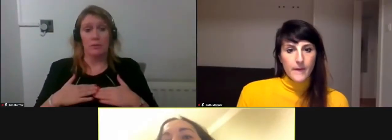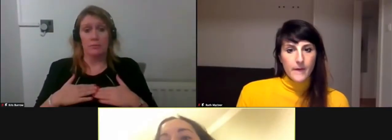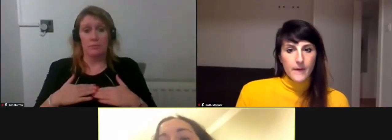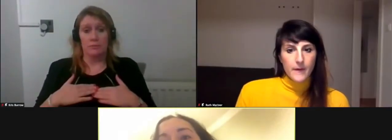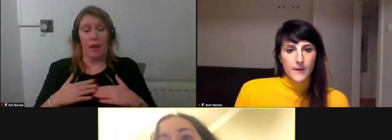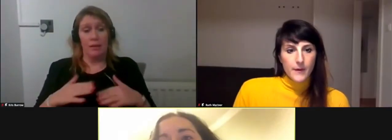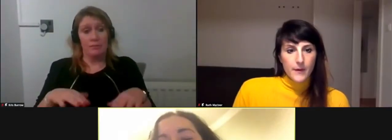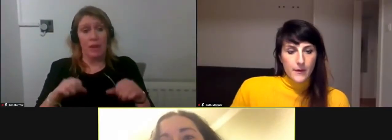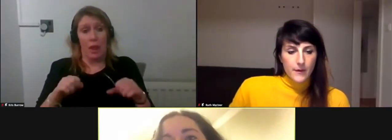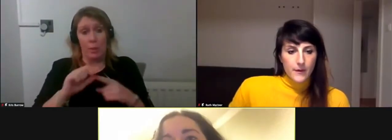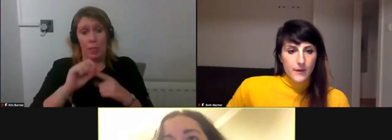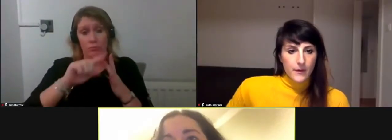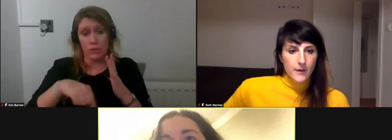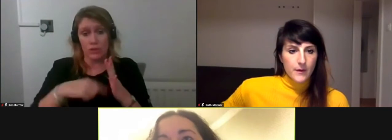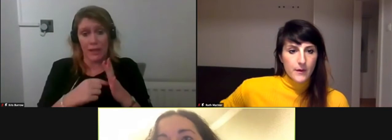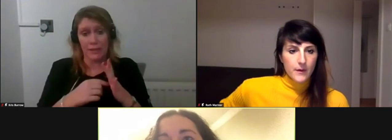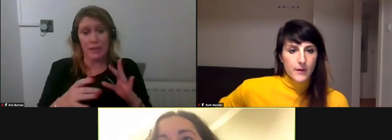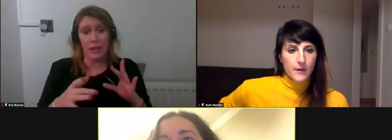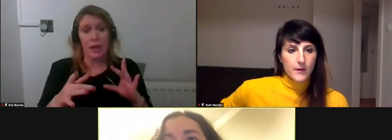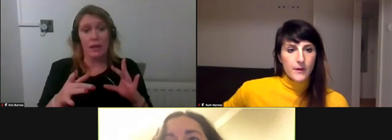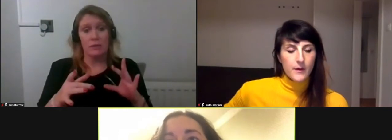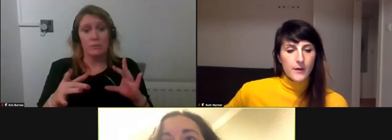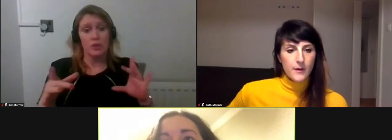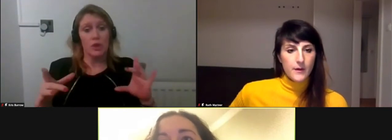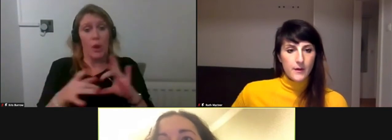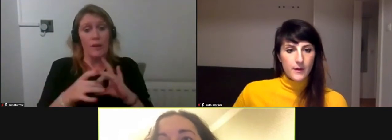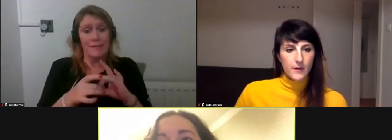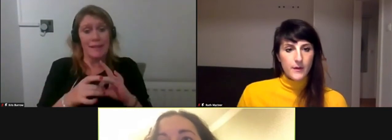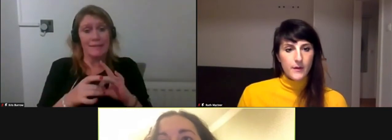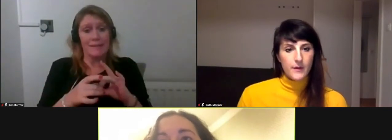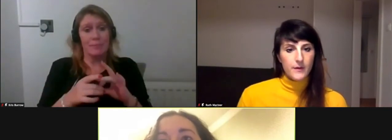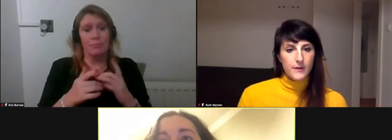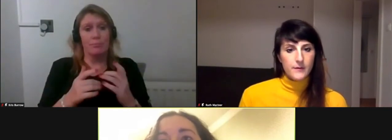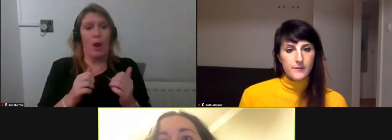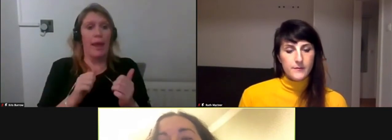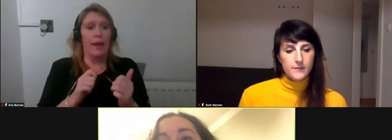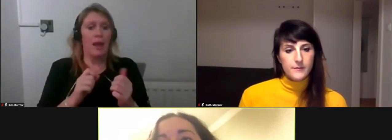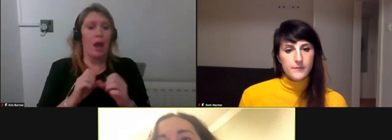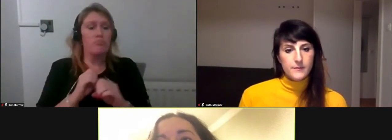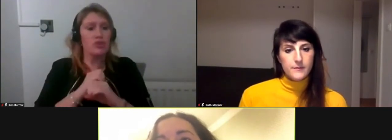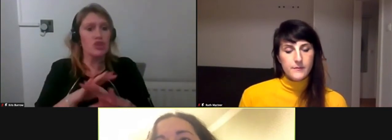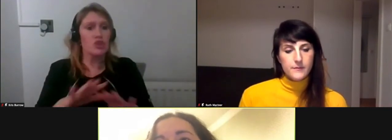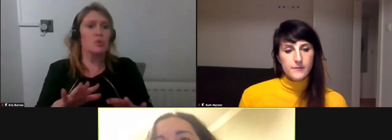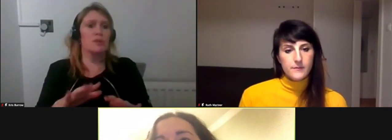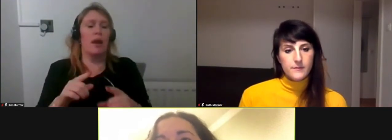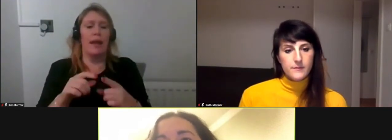contacted by producer at Graeae who put me in contact with Ruth and Bethan and then